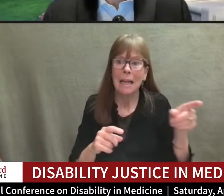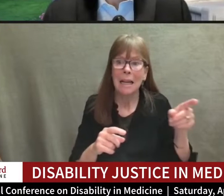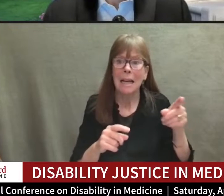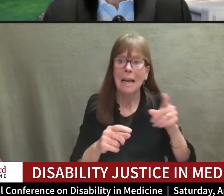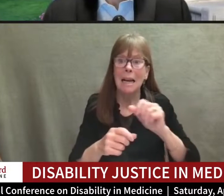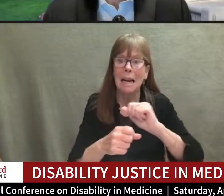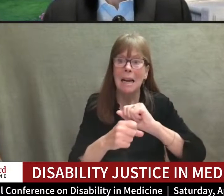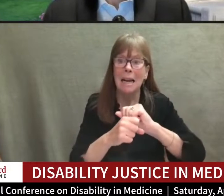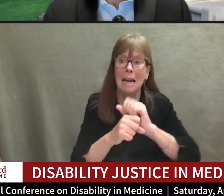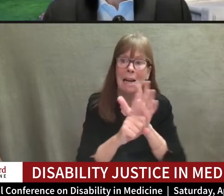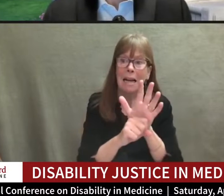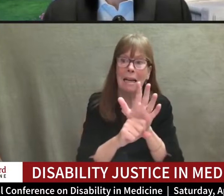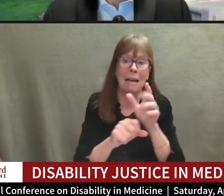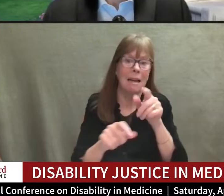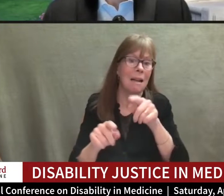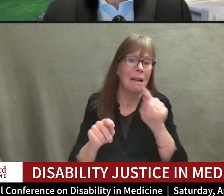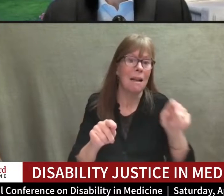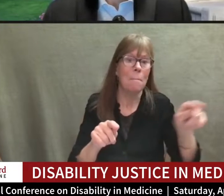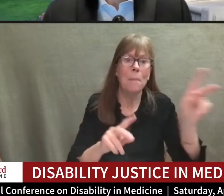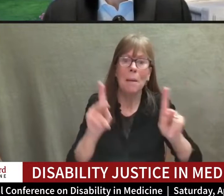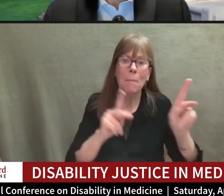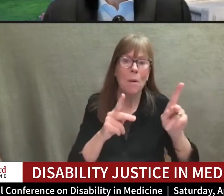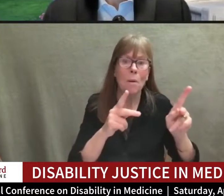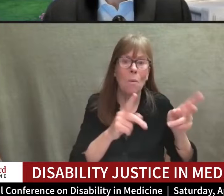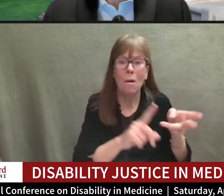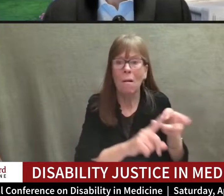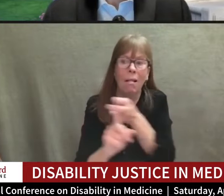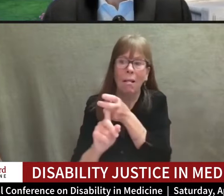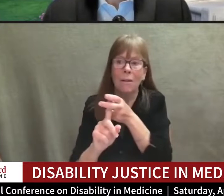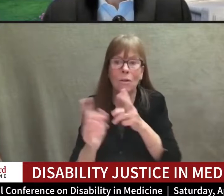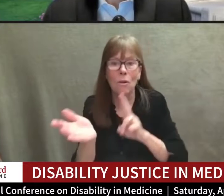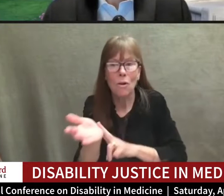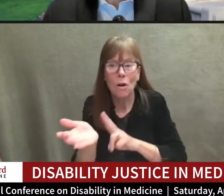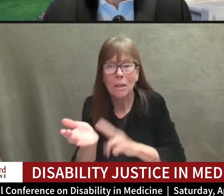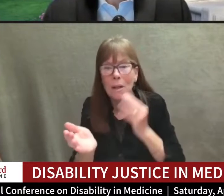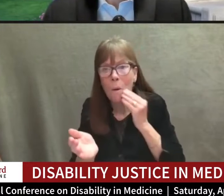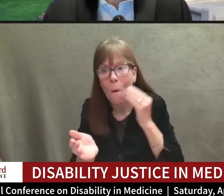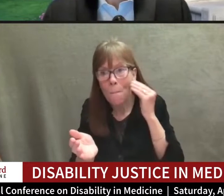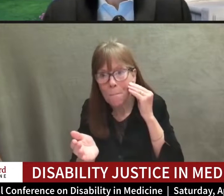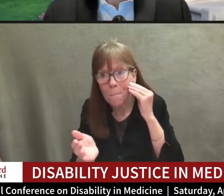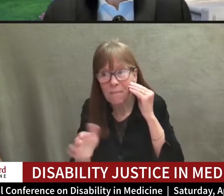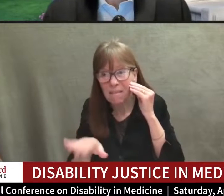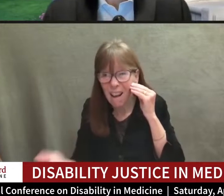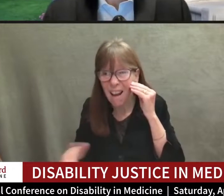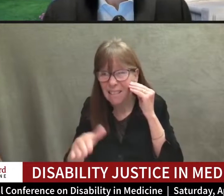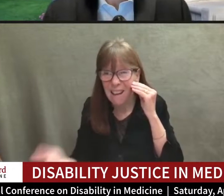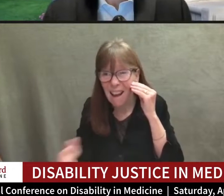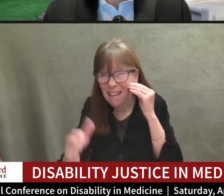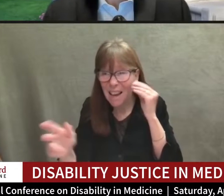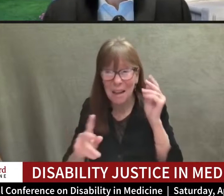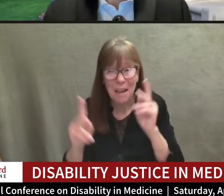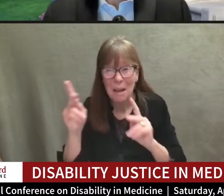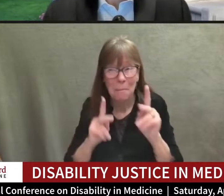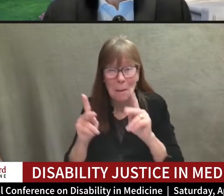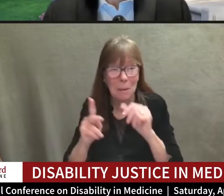homes where people were trapped, where people could not leave. And I think that says a lot about